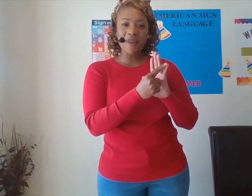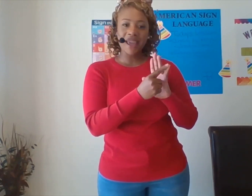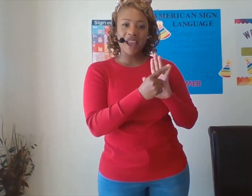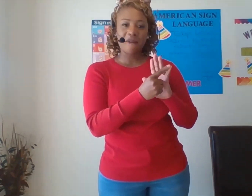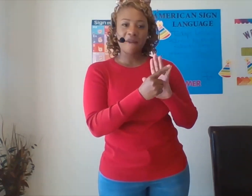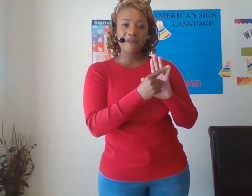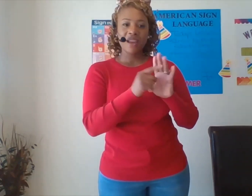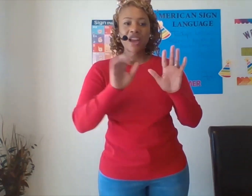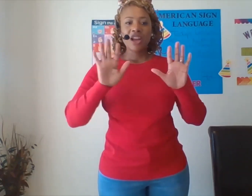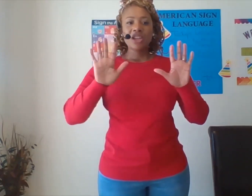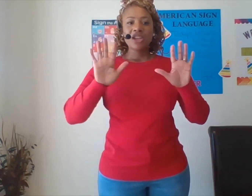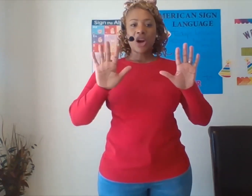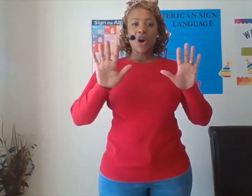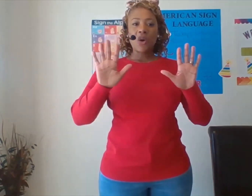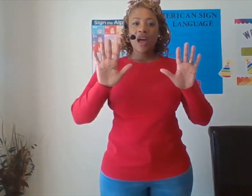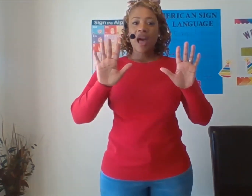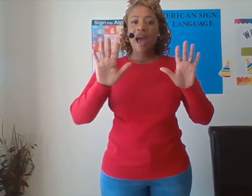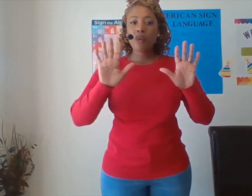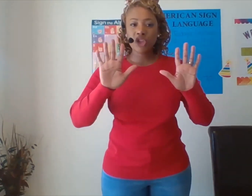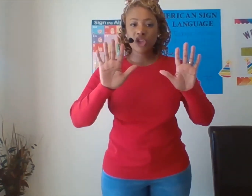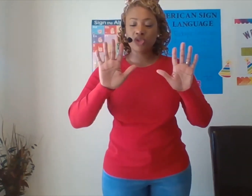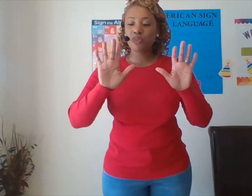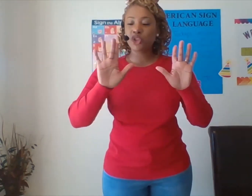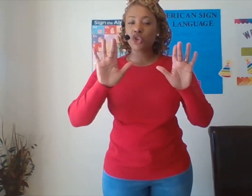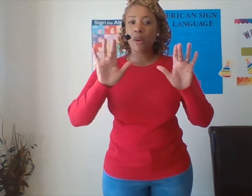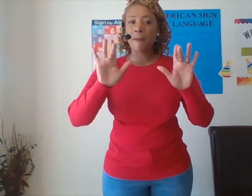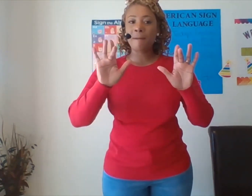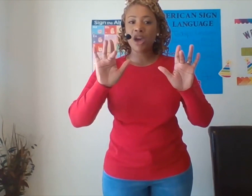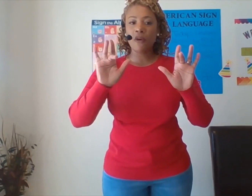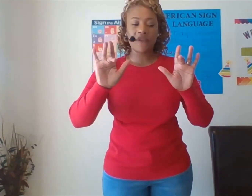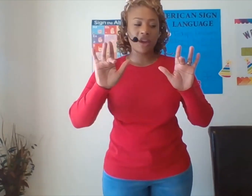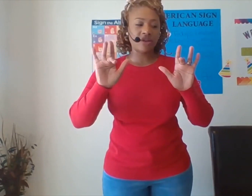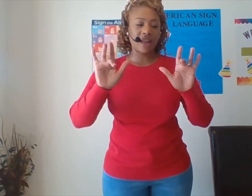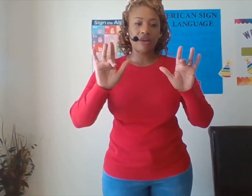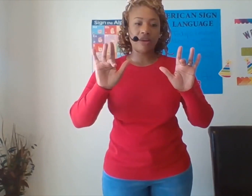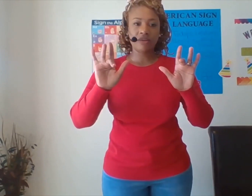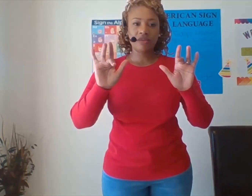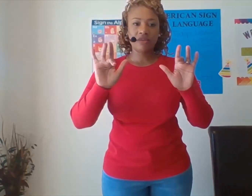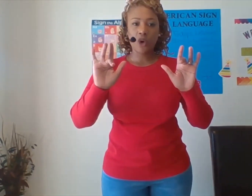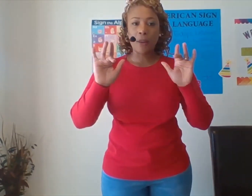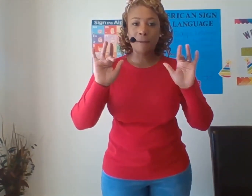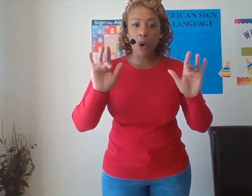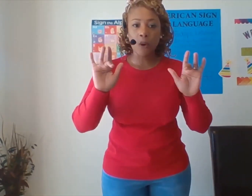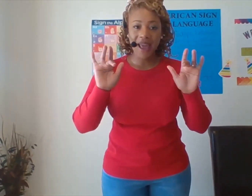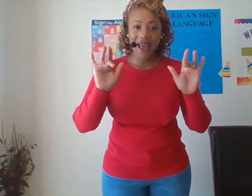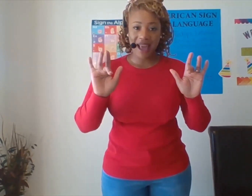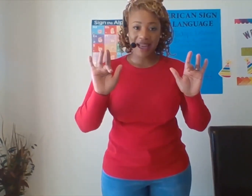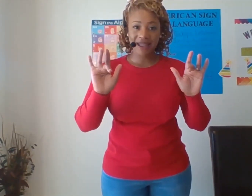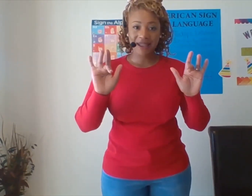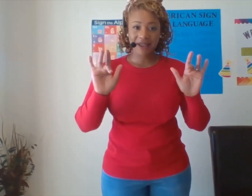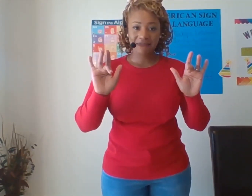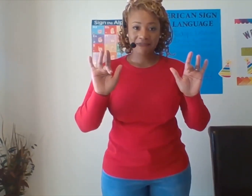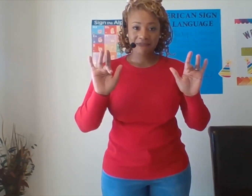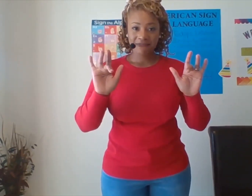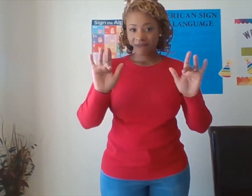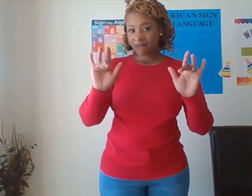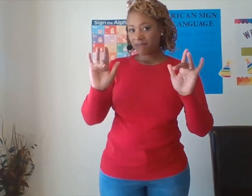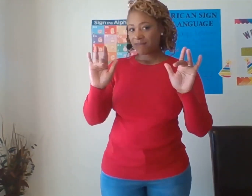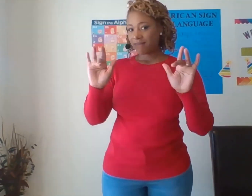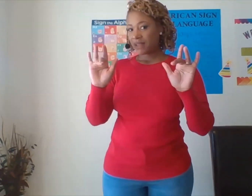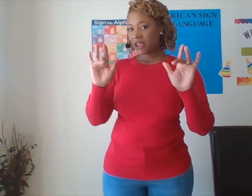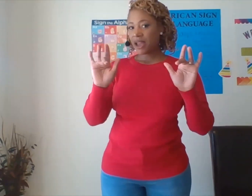pinky so I want you to push your middle fingers out on both hands can you guys